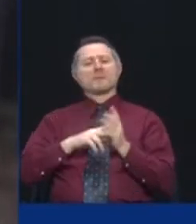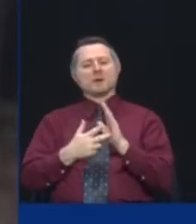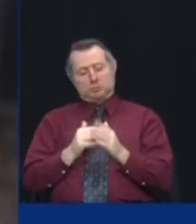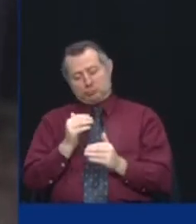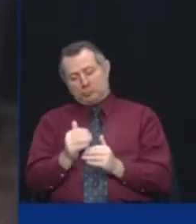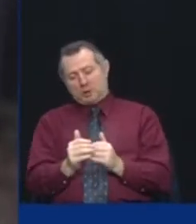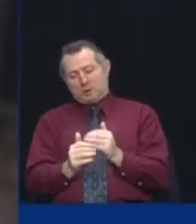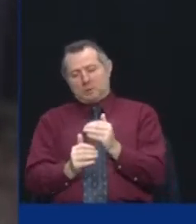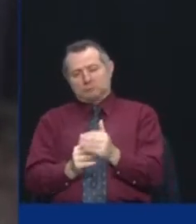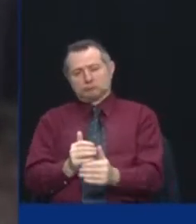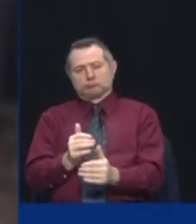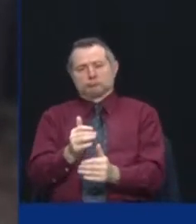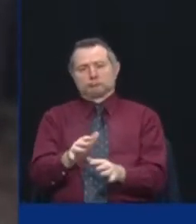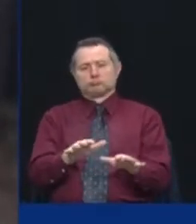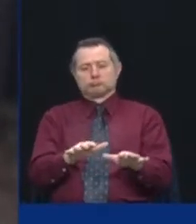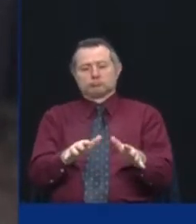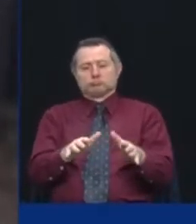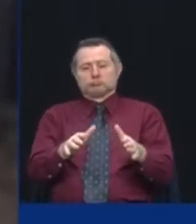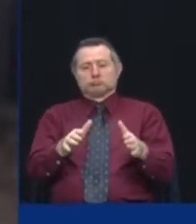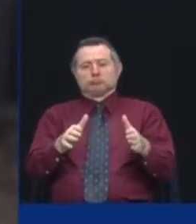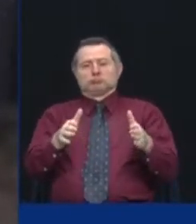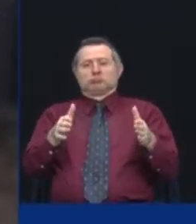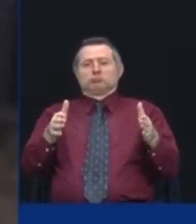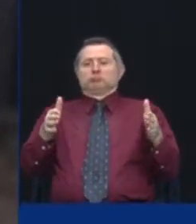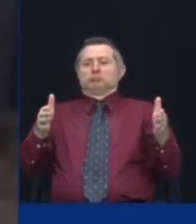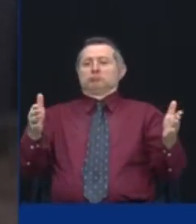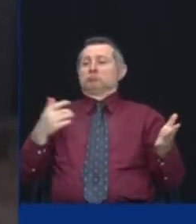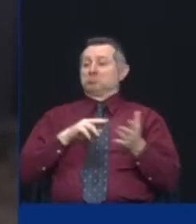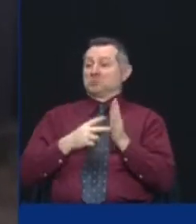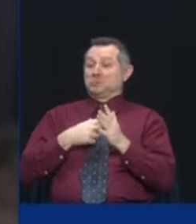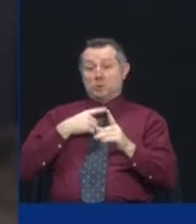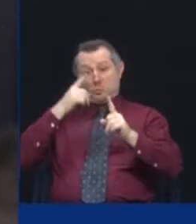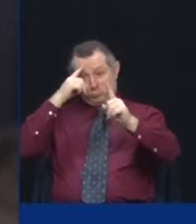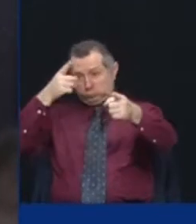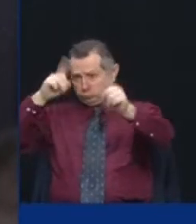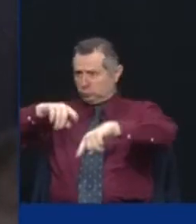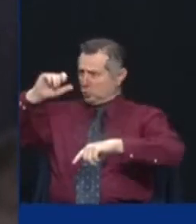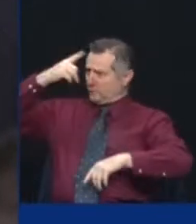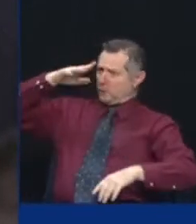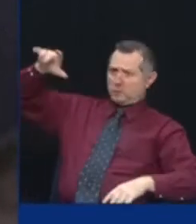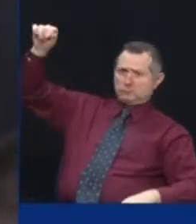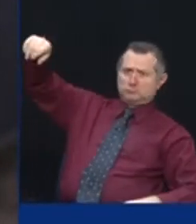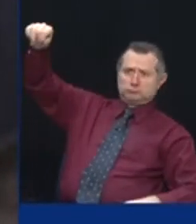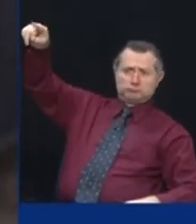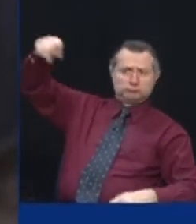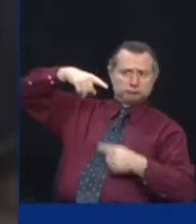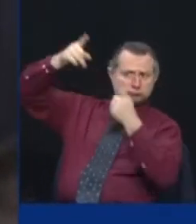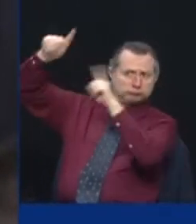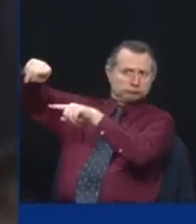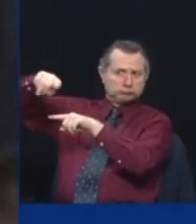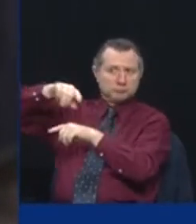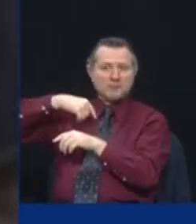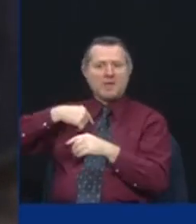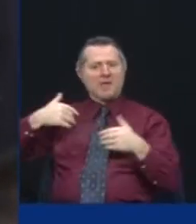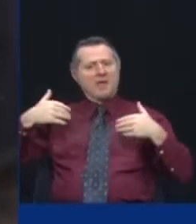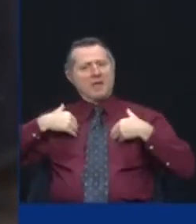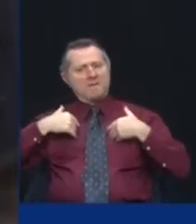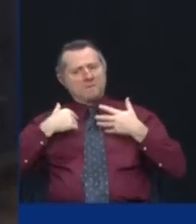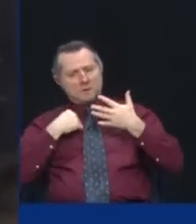FIRST OF ALL, WE ARE COMMITTED TO A GRADUATION REOPENING. SO TO THAT EXTENT, WE ARE IN FULL AGREEMENT WITH THE